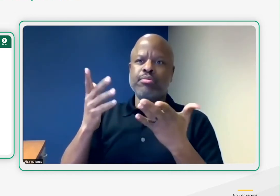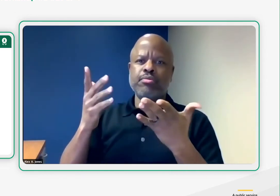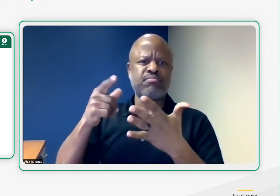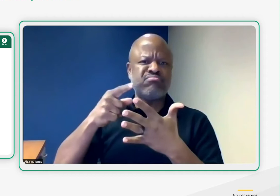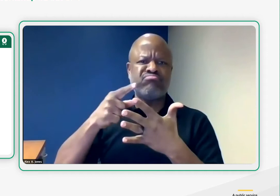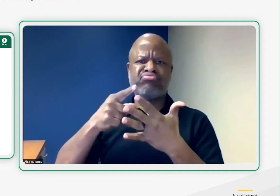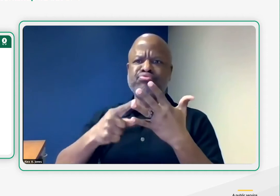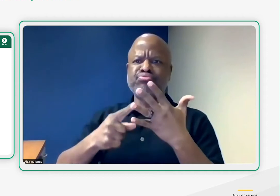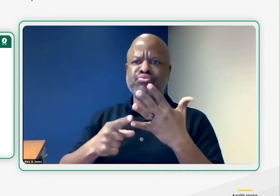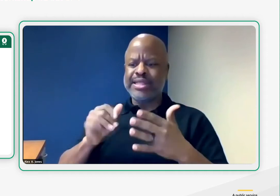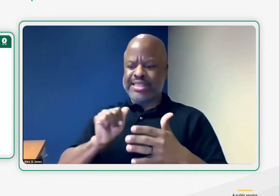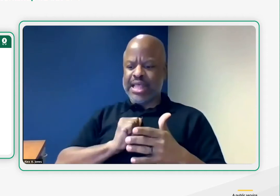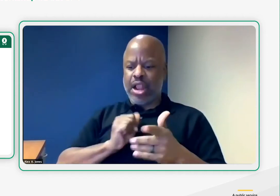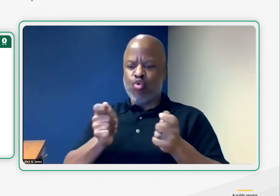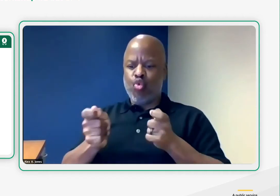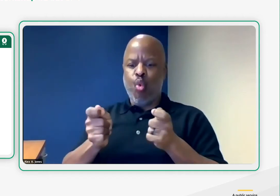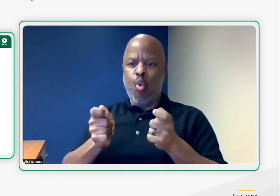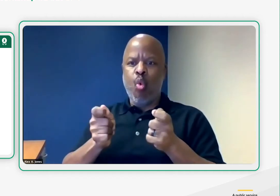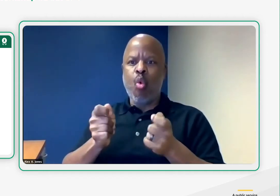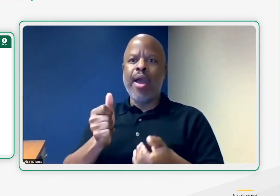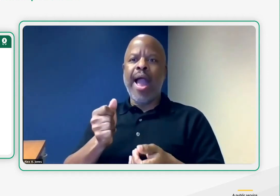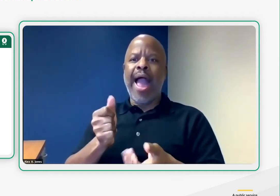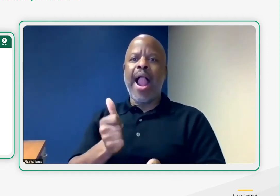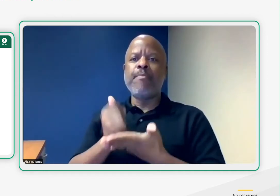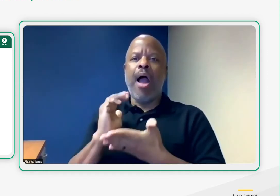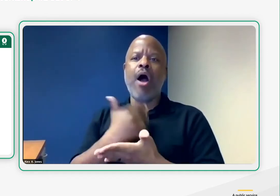Maybe it's easier to be nudged in one direction or another.